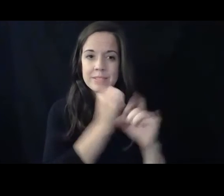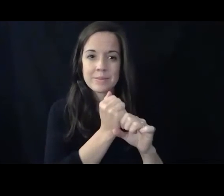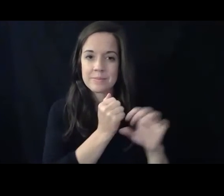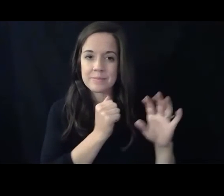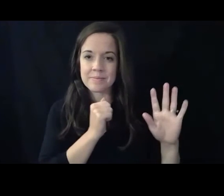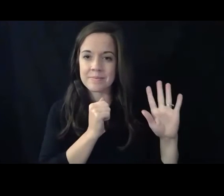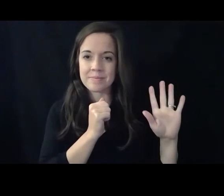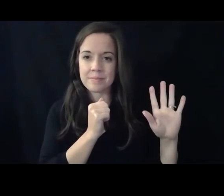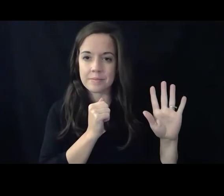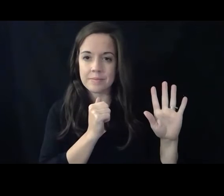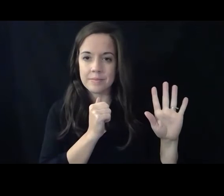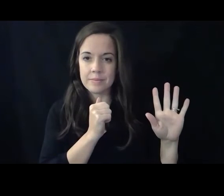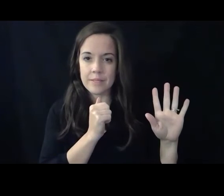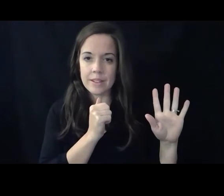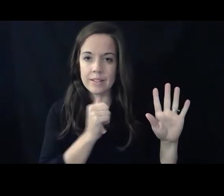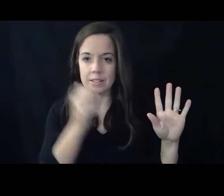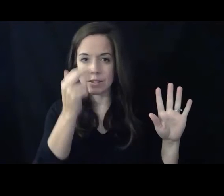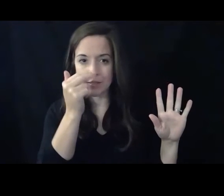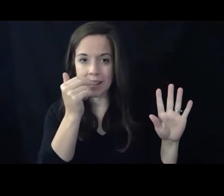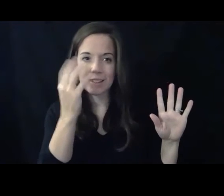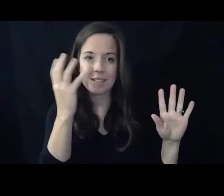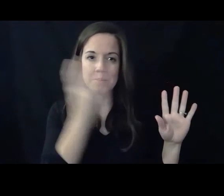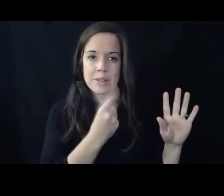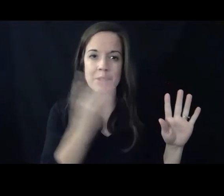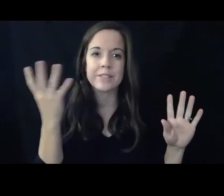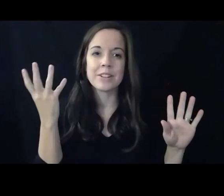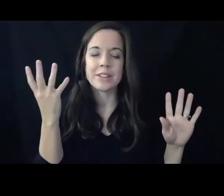It's like funny and beautiful, which is just the goal, right?